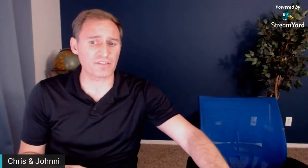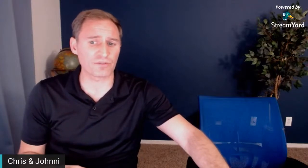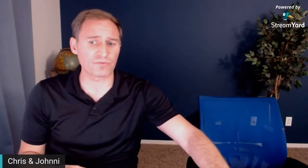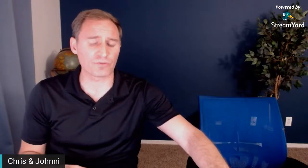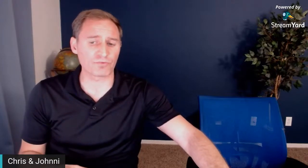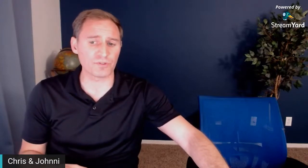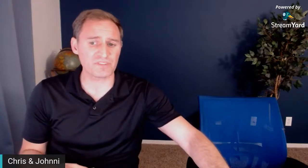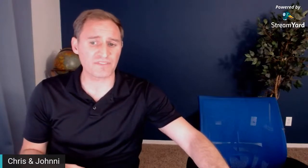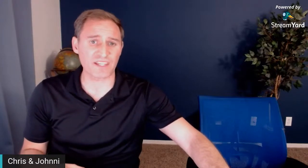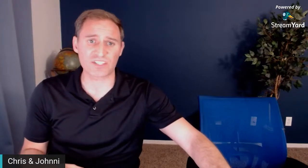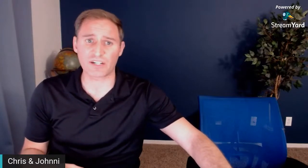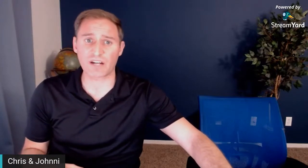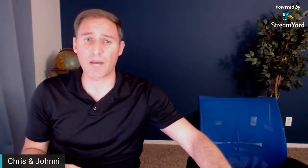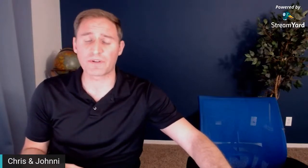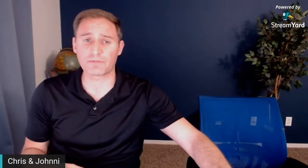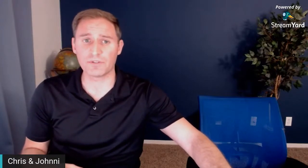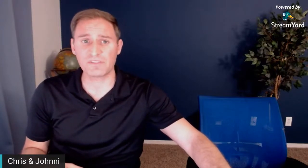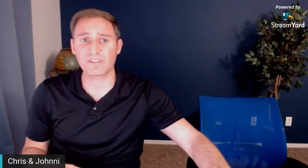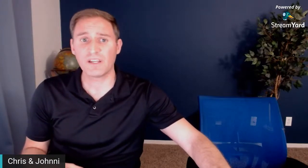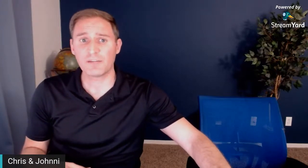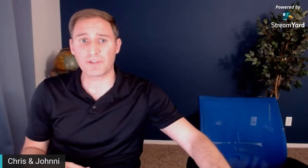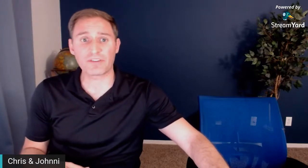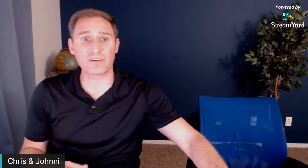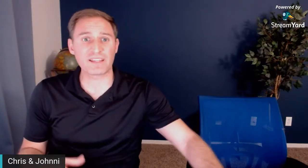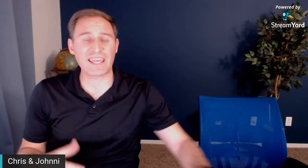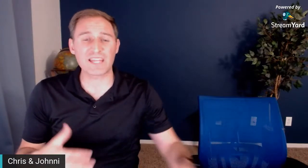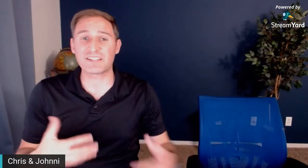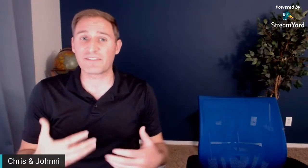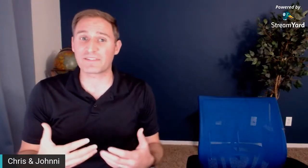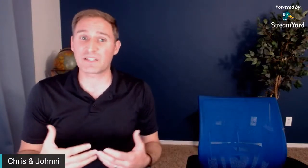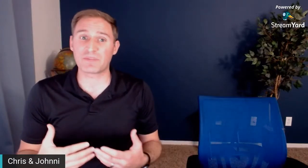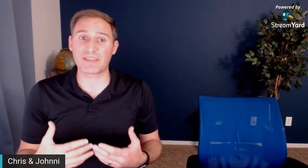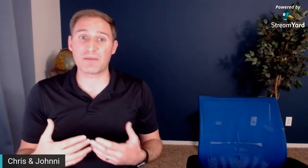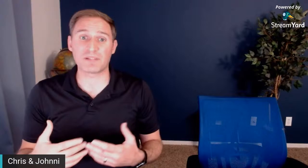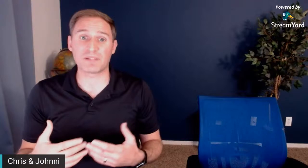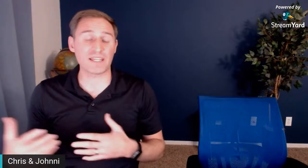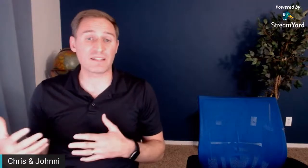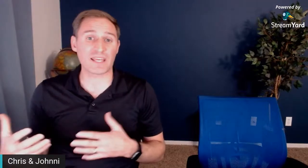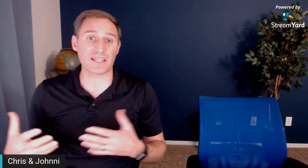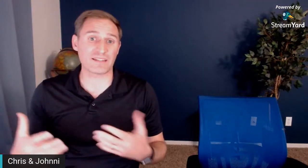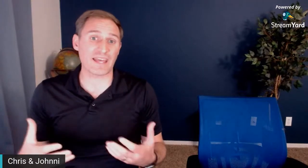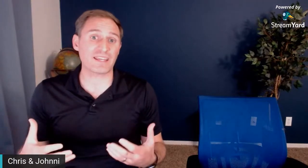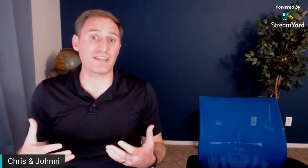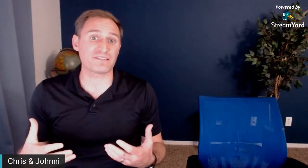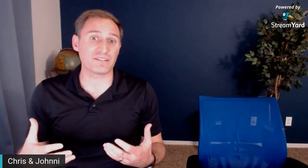the the roots if they share common roots but there can definitely be that blend and in that case you